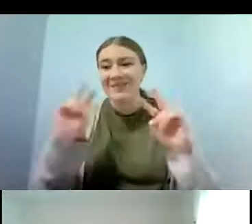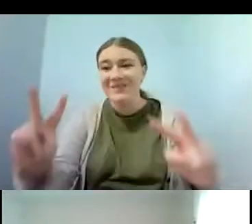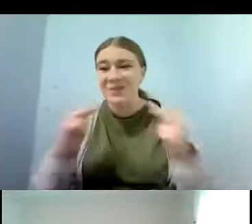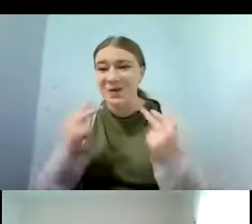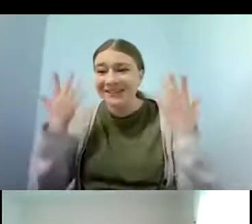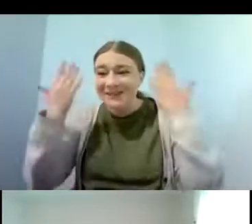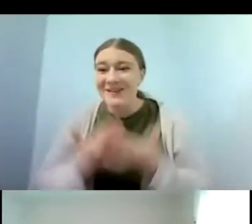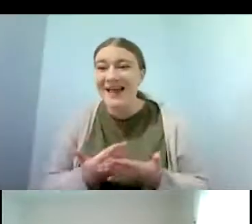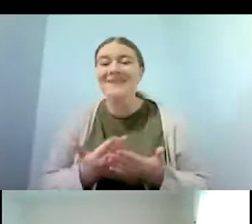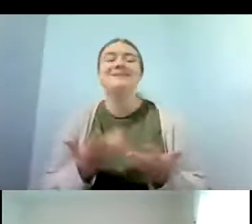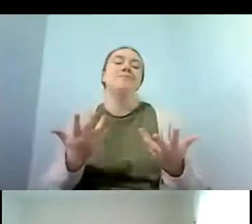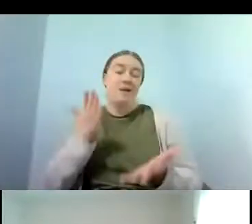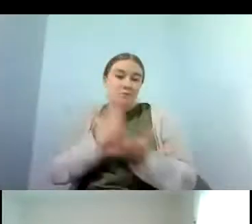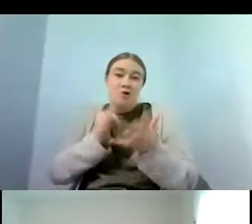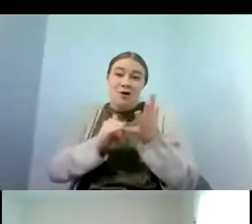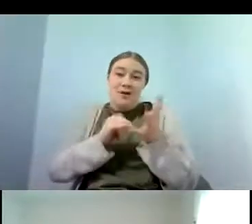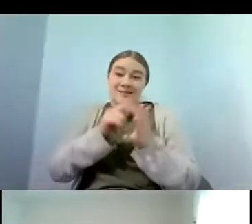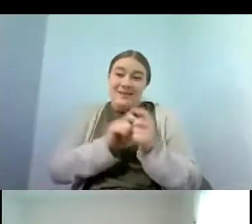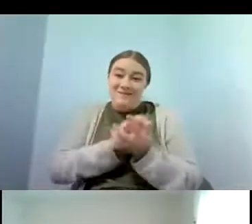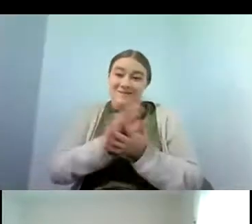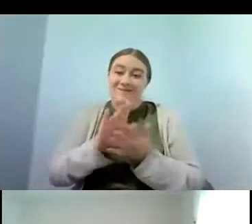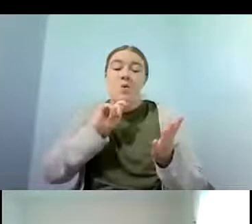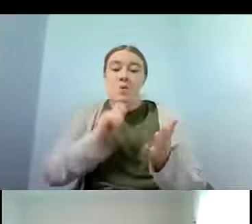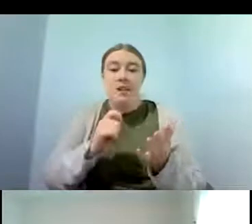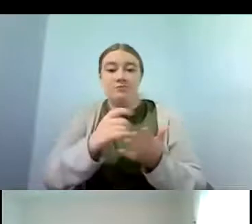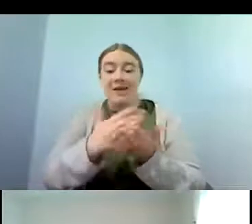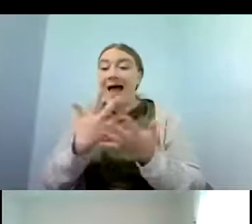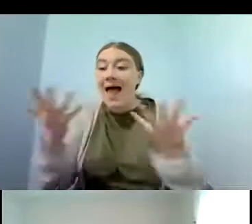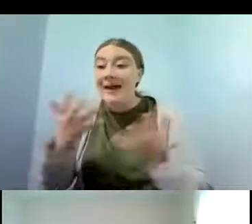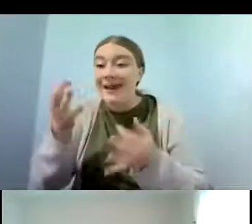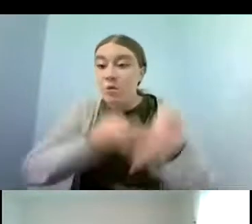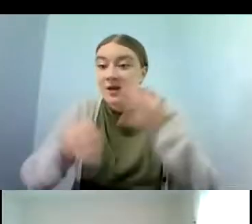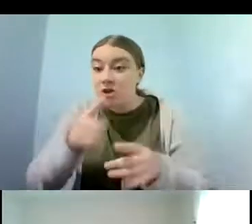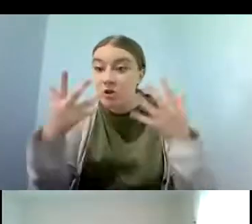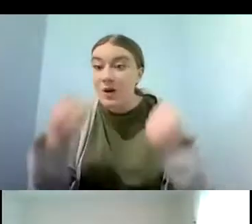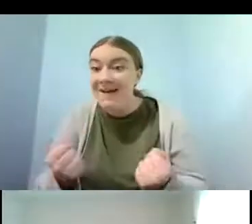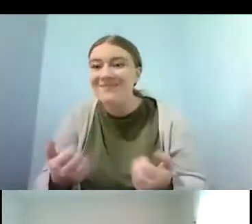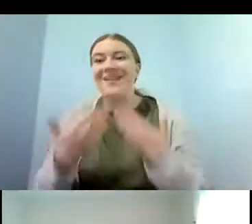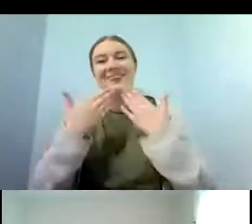and i'm sure steph will um share any questions that you have thank you very much